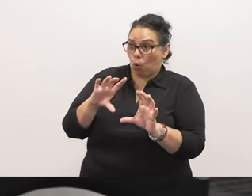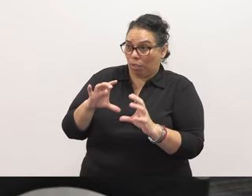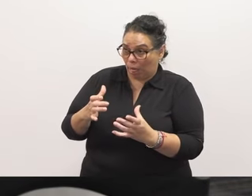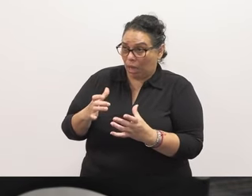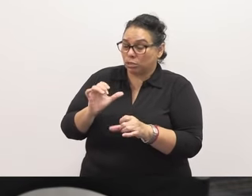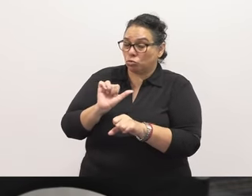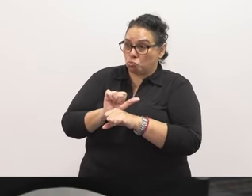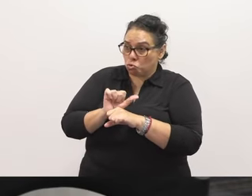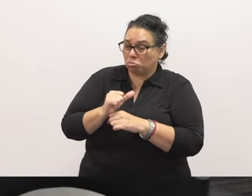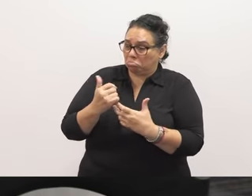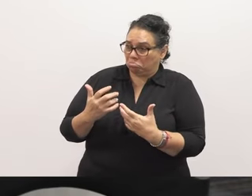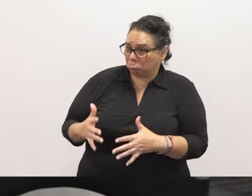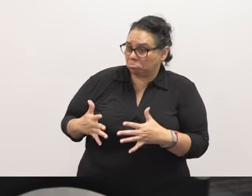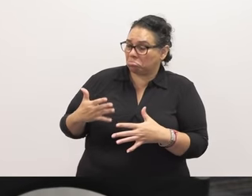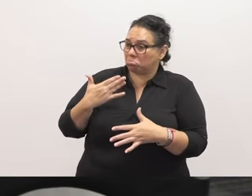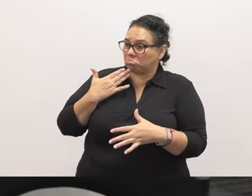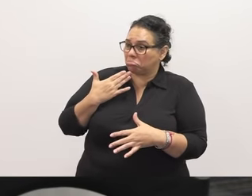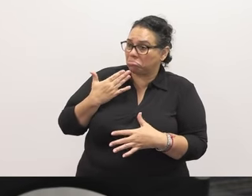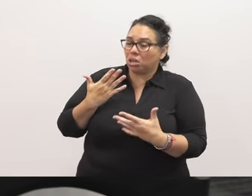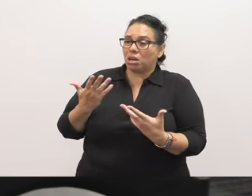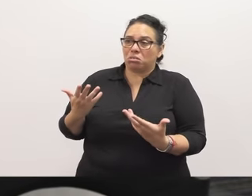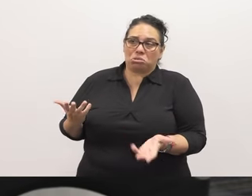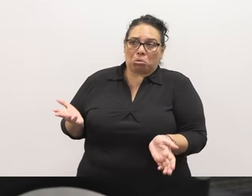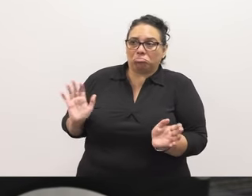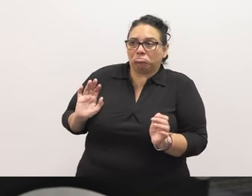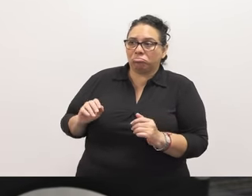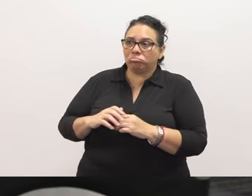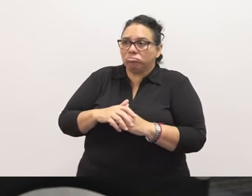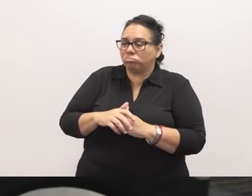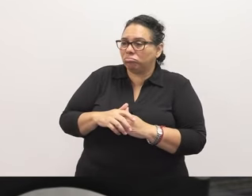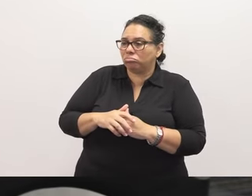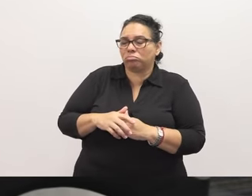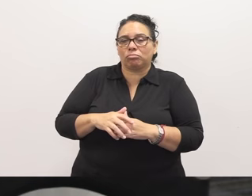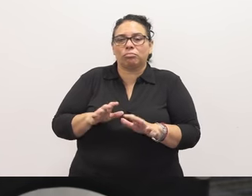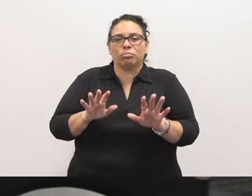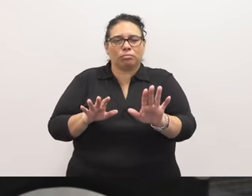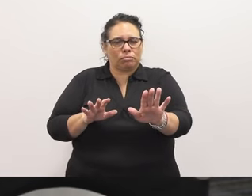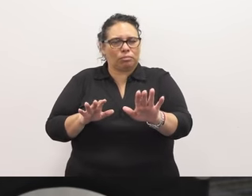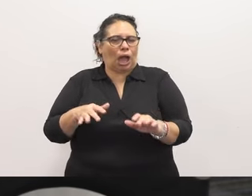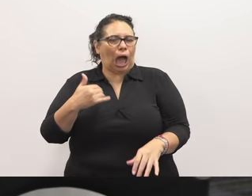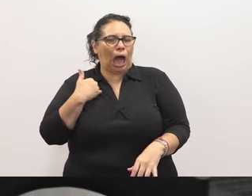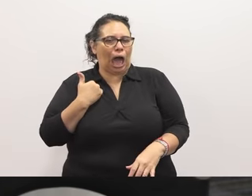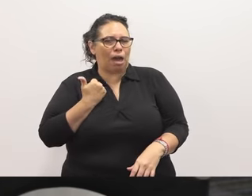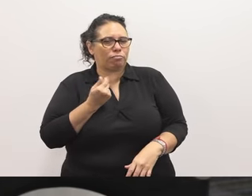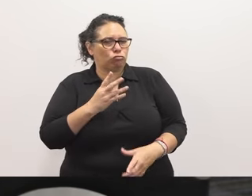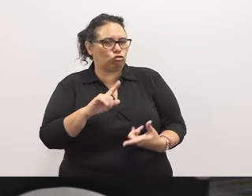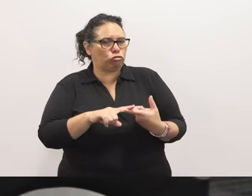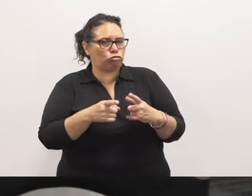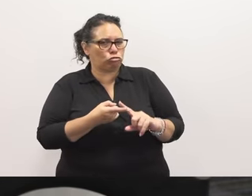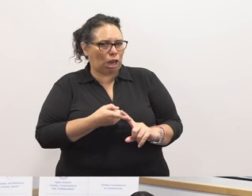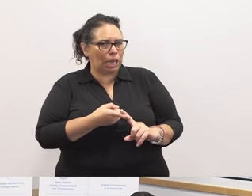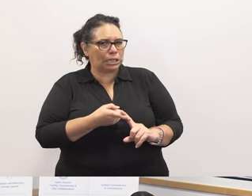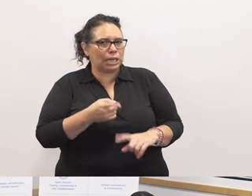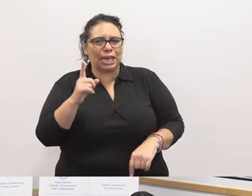So it was a mix between both of them. [Juan Benitez] Yeah. [J.T.] I have a couple of friends who they probably couldn't do this 'cause you know,